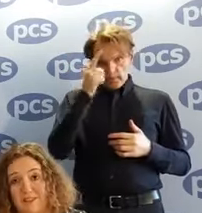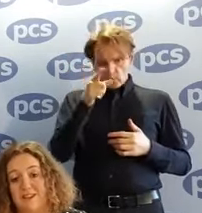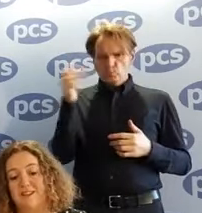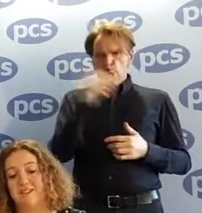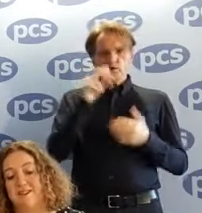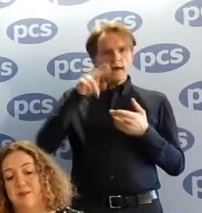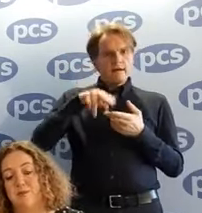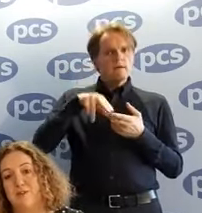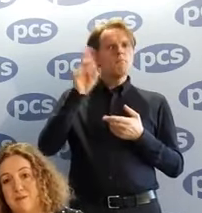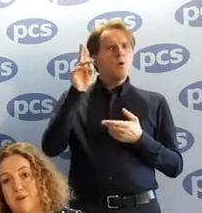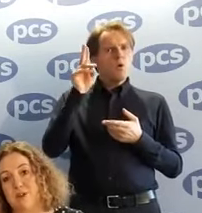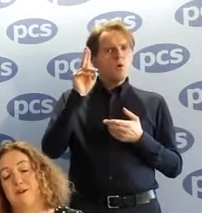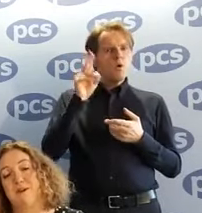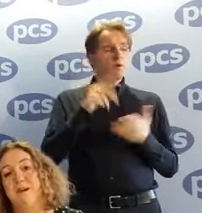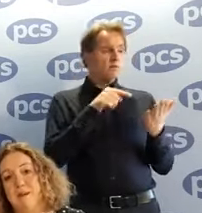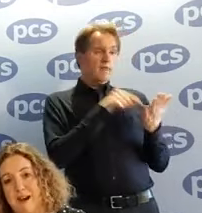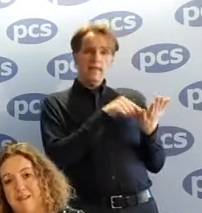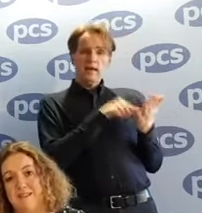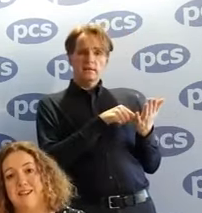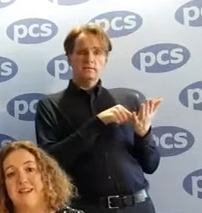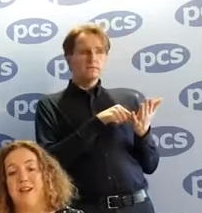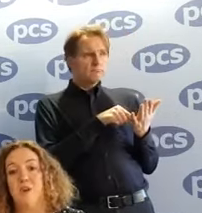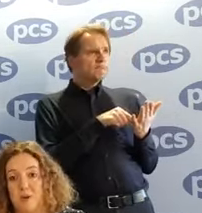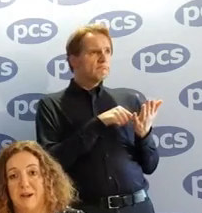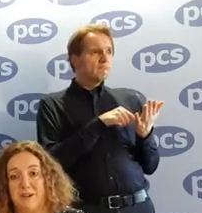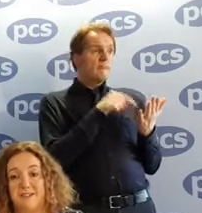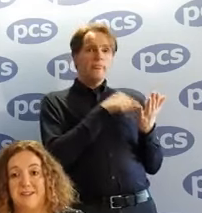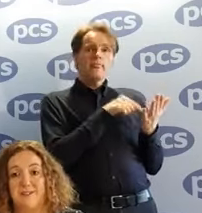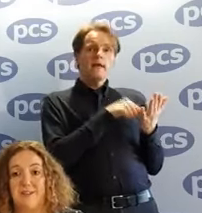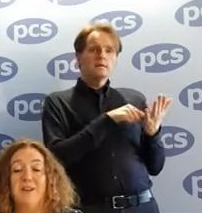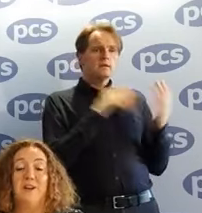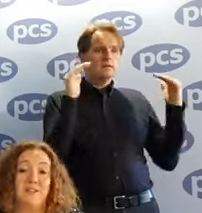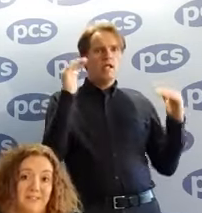than that, as I say this is very much about parity and not about cost of living, cost